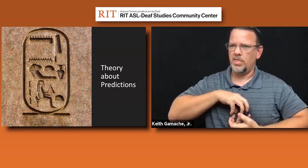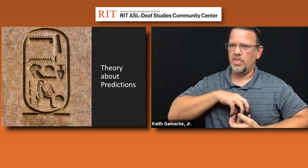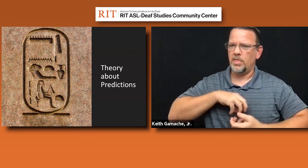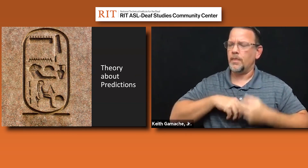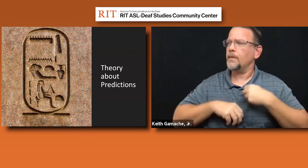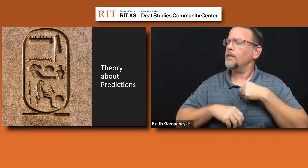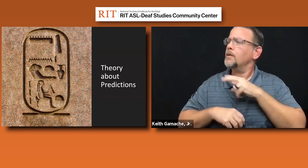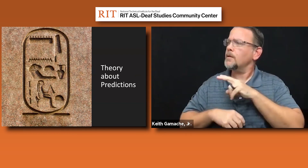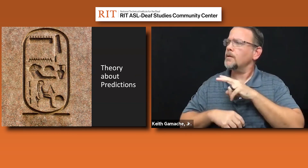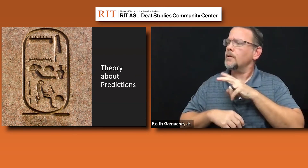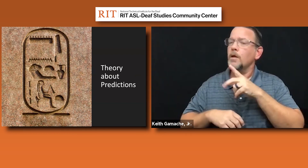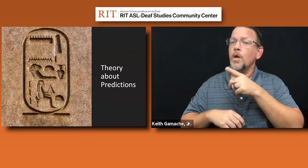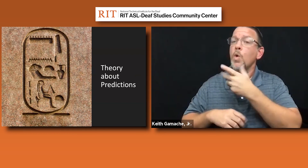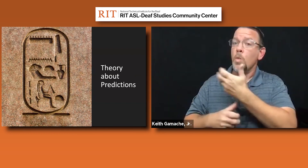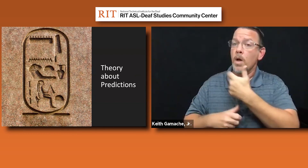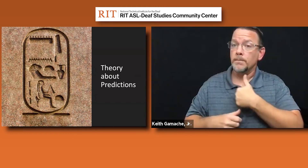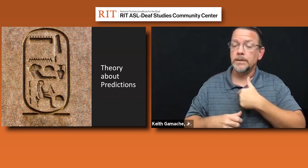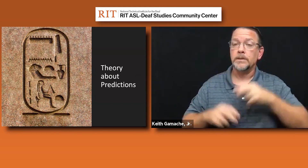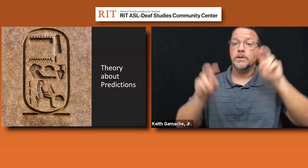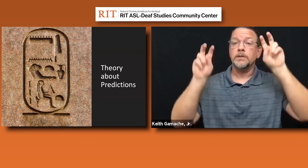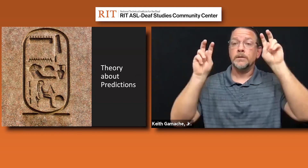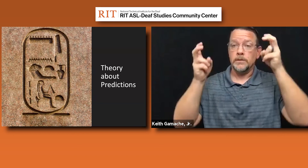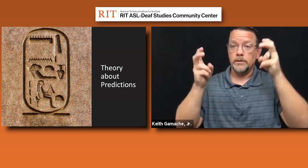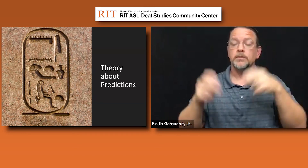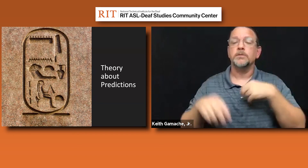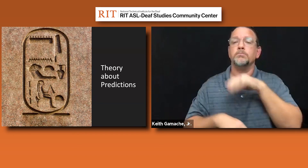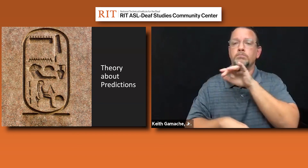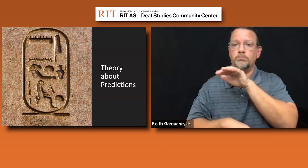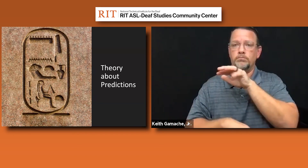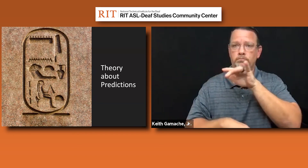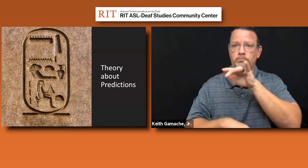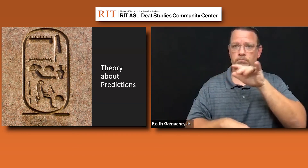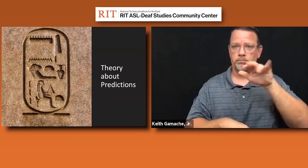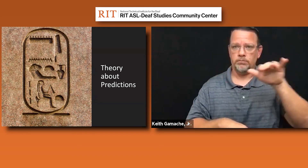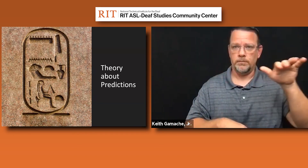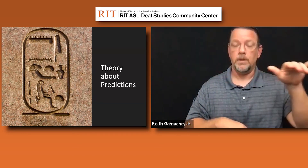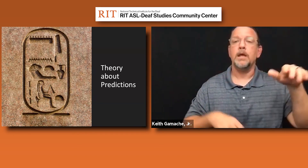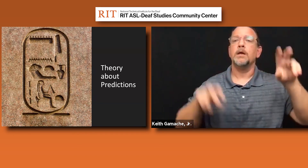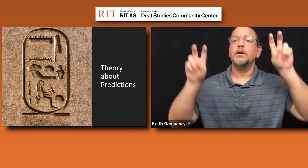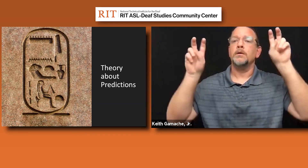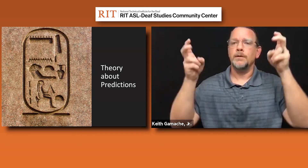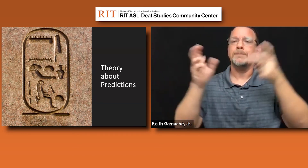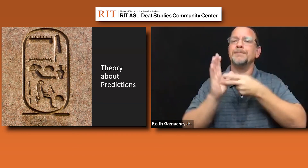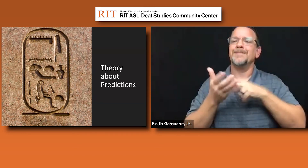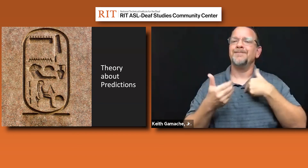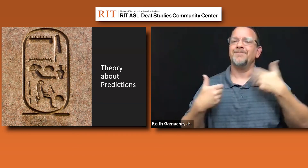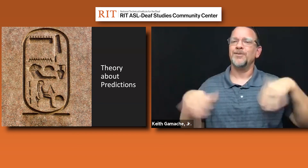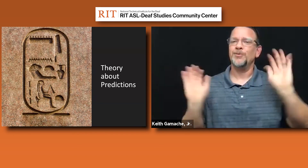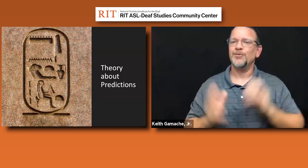they know what you're talking about, the title, the topic," and so to fingerspell that